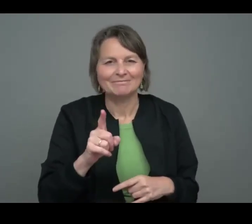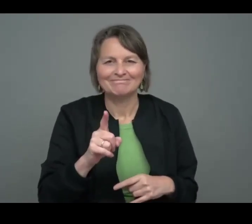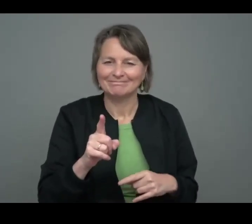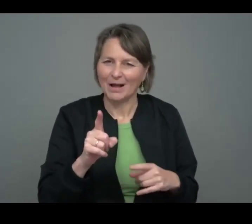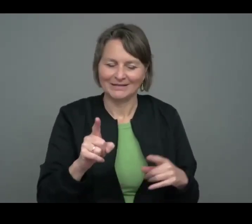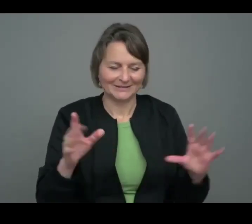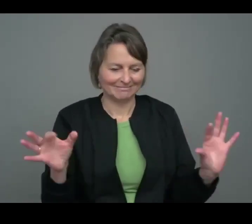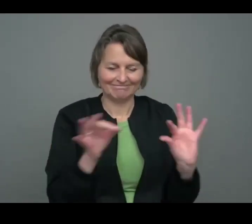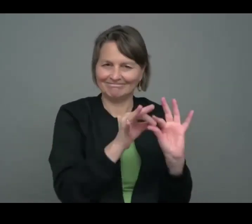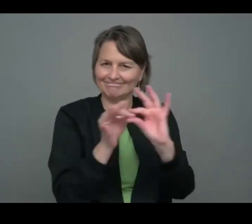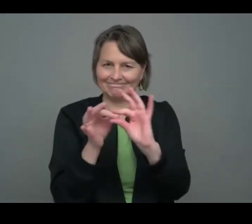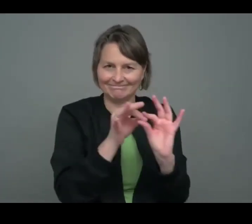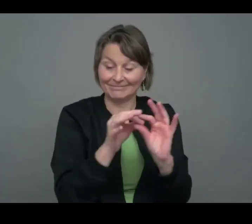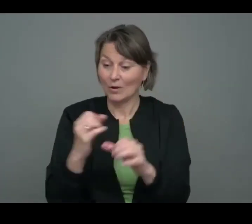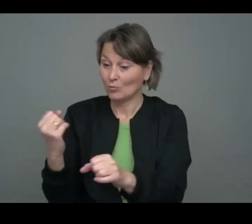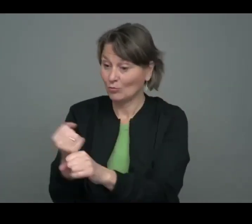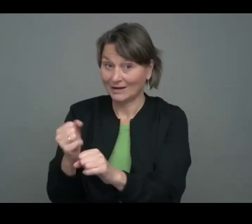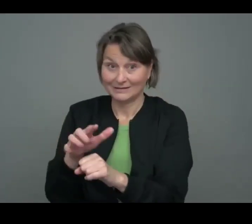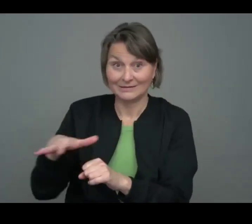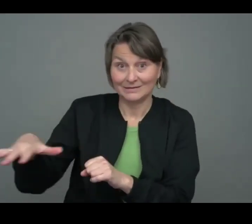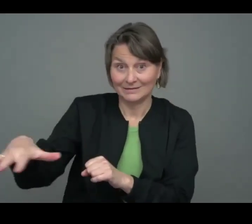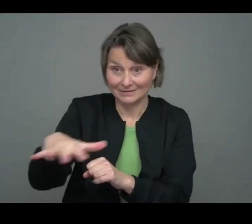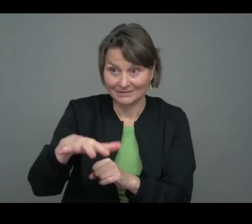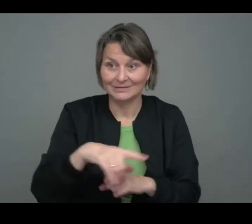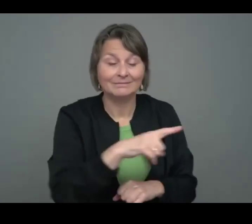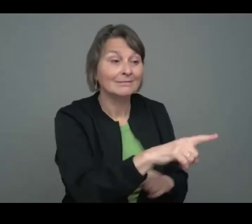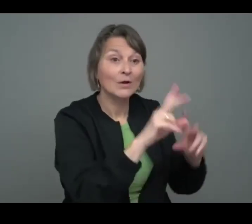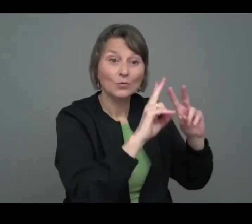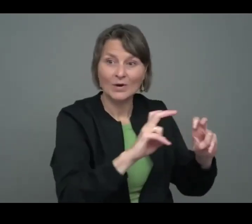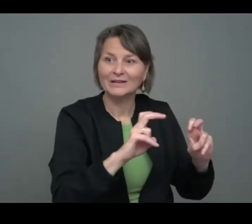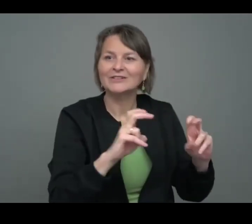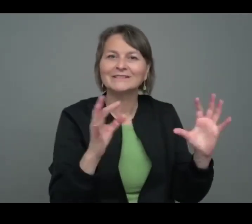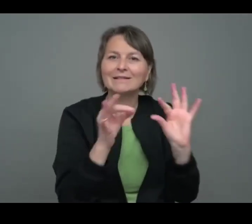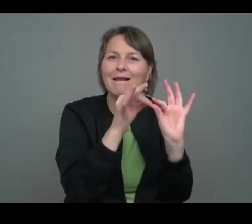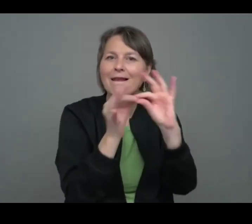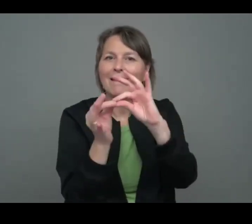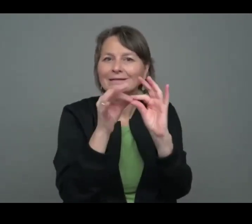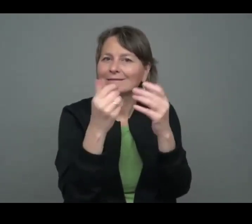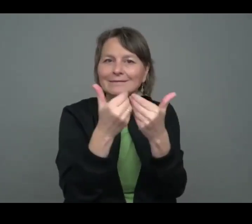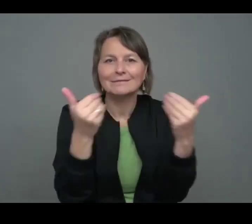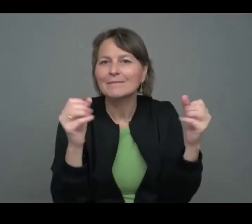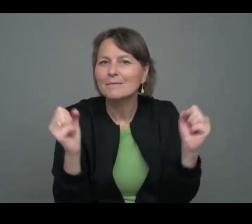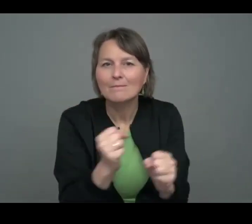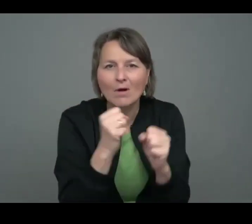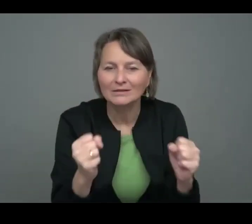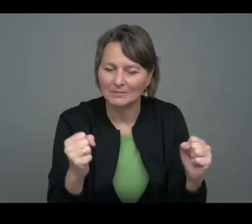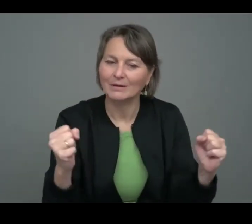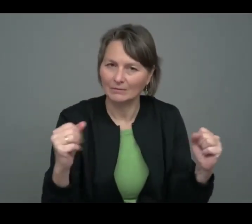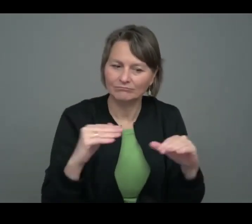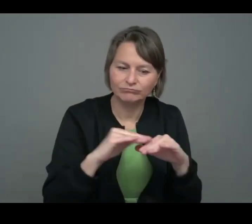As you see on this slide again, we need to bridge practice and research. They are linked. It's